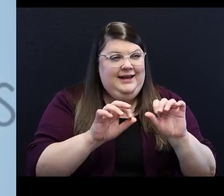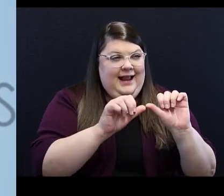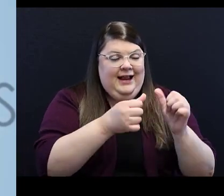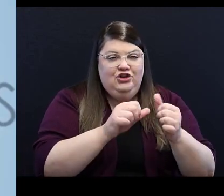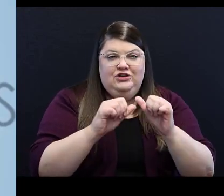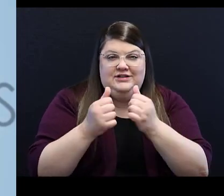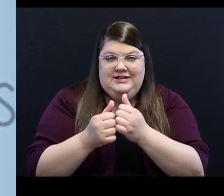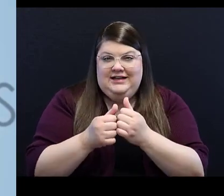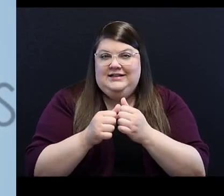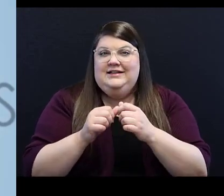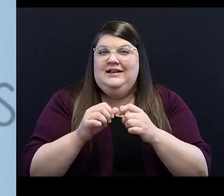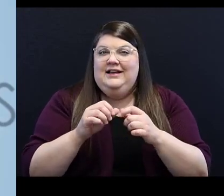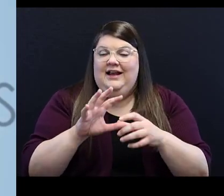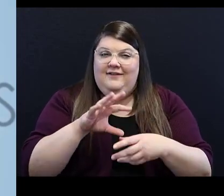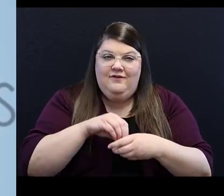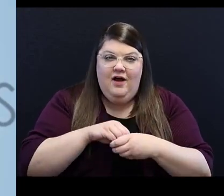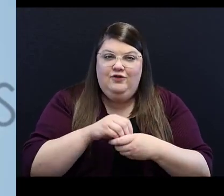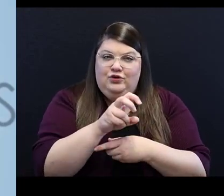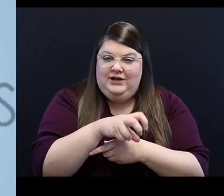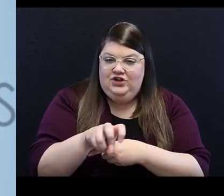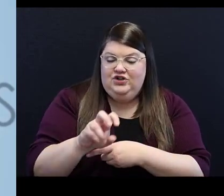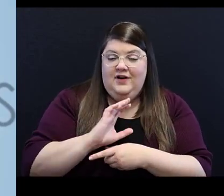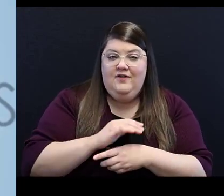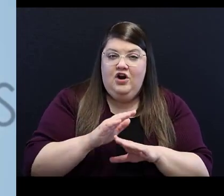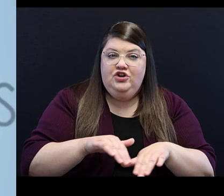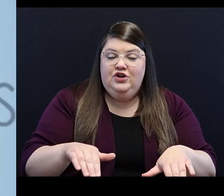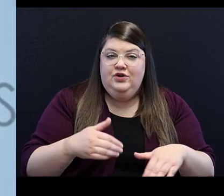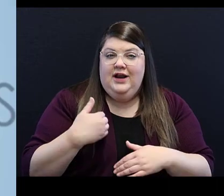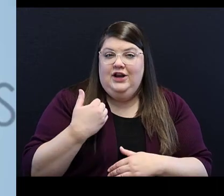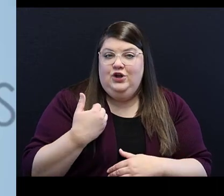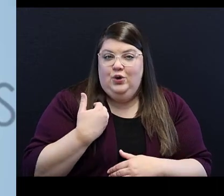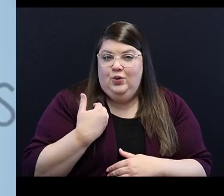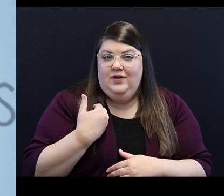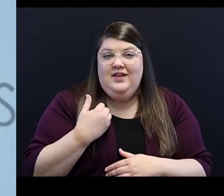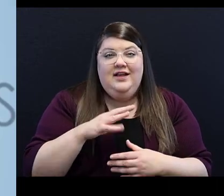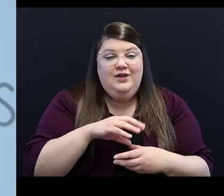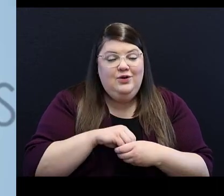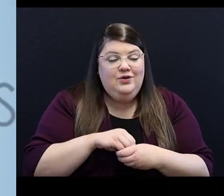in the transition of our children and youth – including State vocational rehabilitation